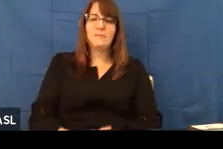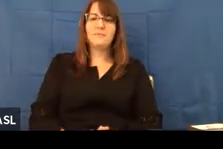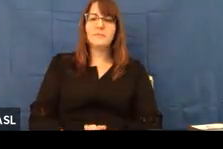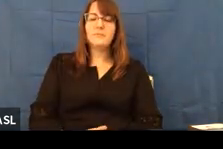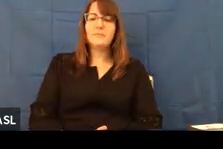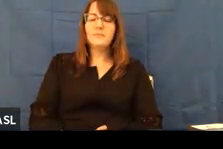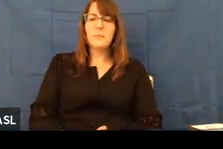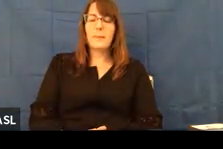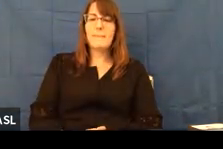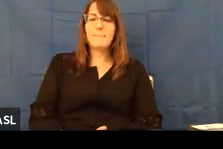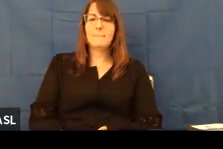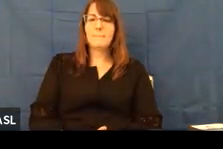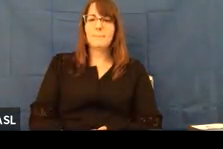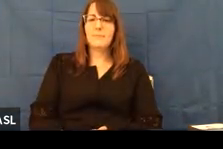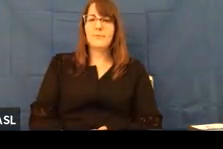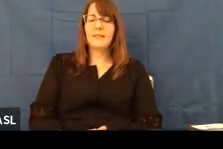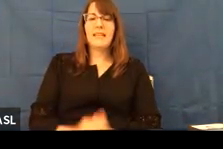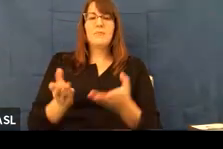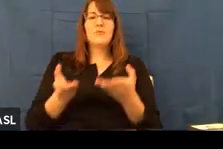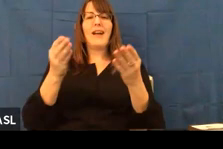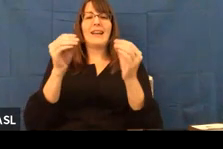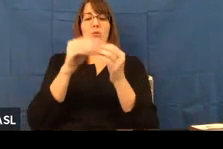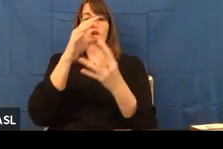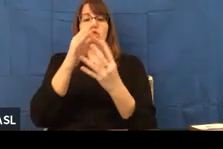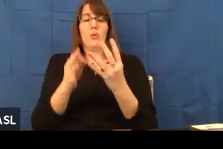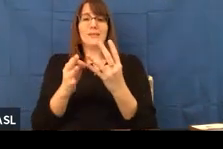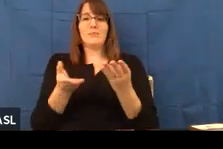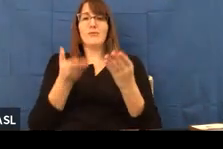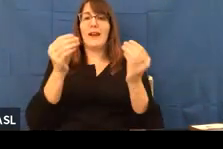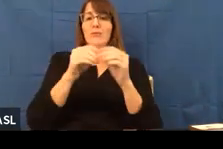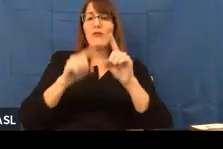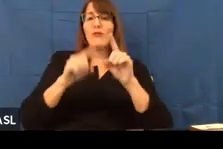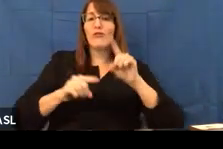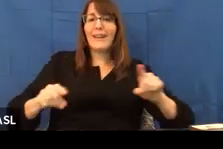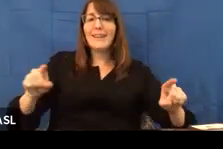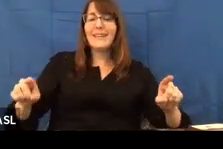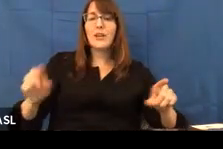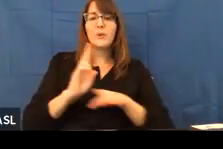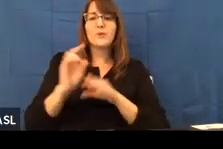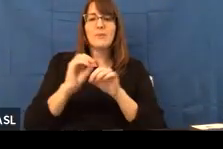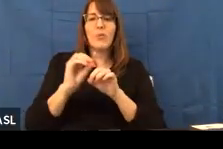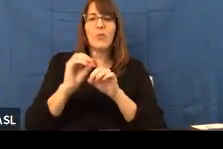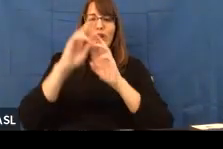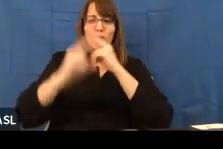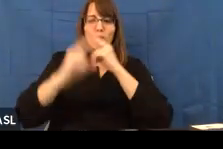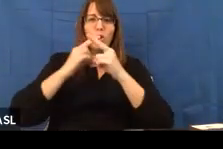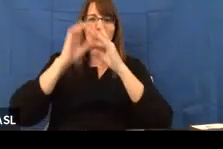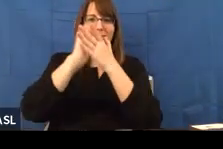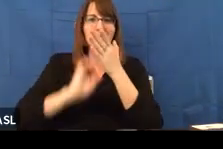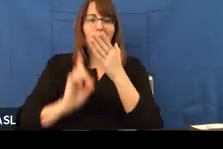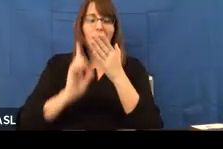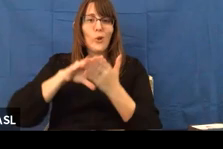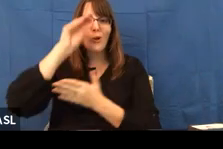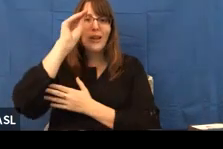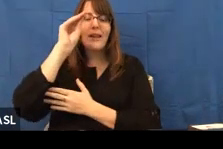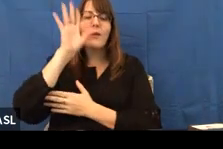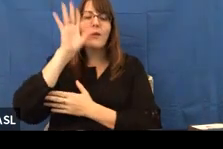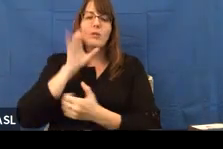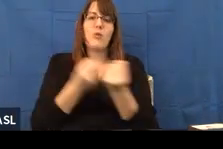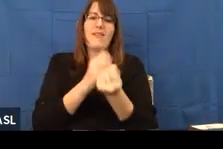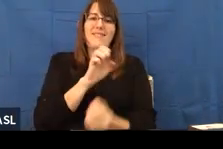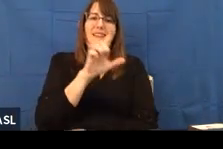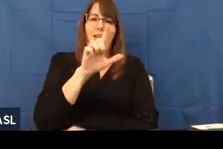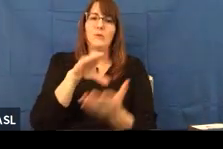Allison Frenzel : Building choice and variety and using the universal design for learning approach supports EL students. And so we do recommend UDL